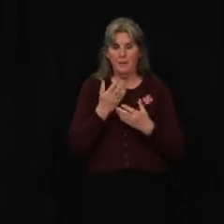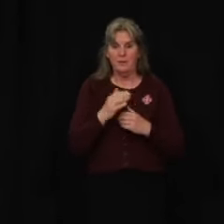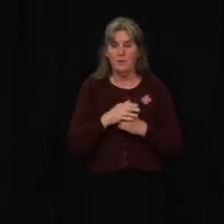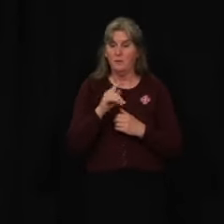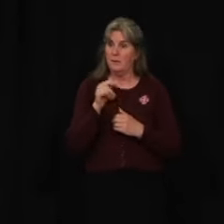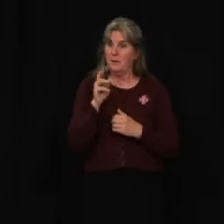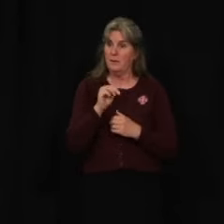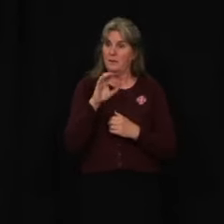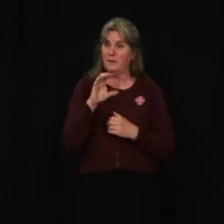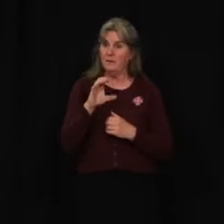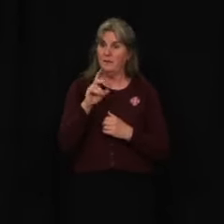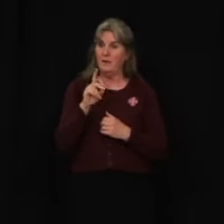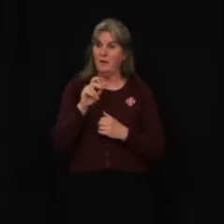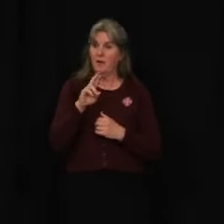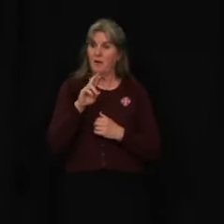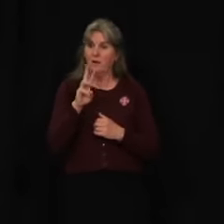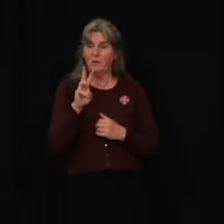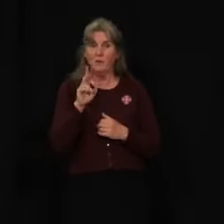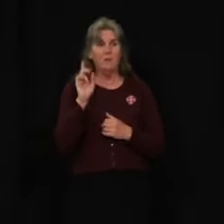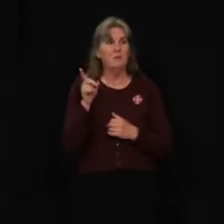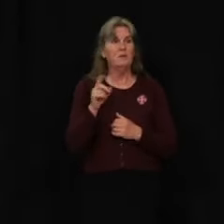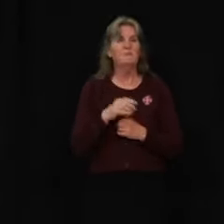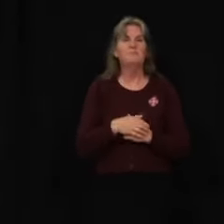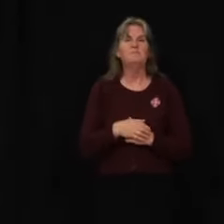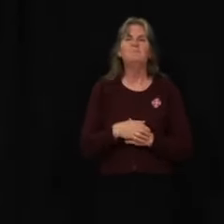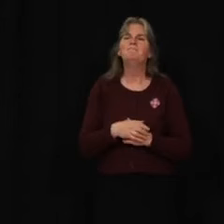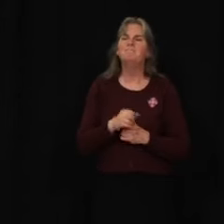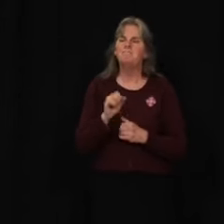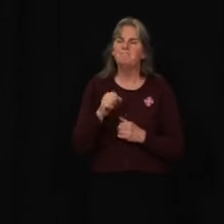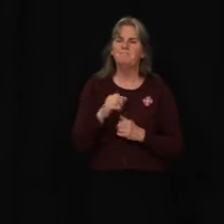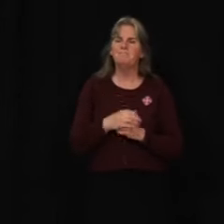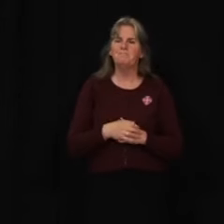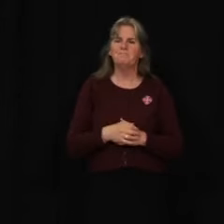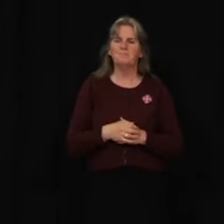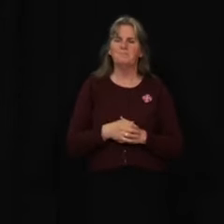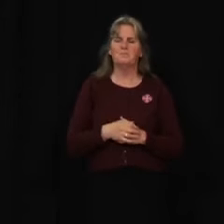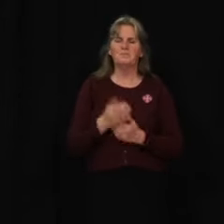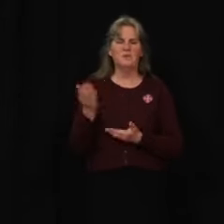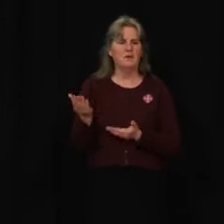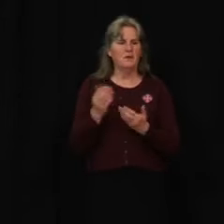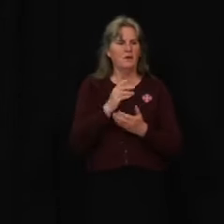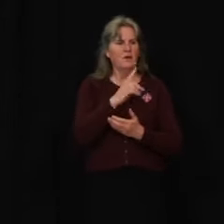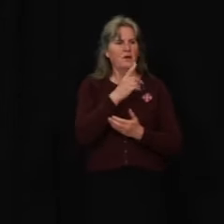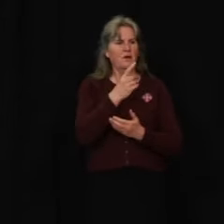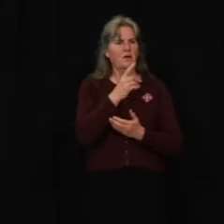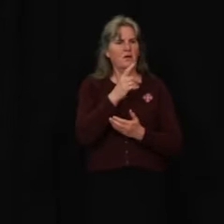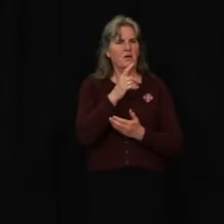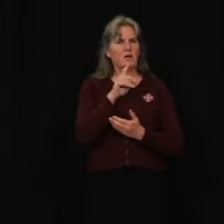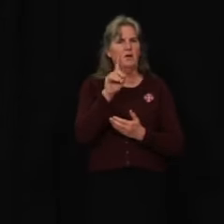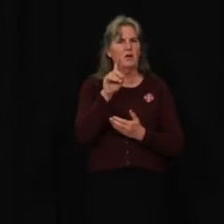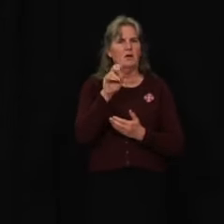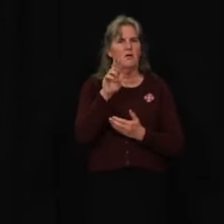It is just an amazing place to be right now, all the different conversations that are happening. I would have thought by now